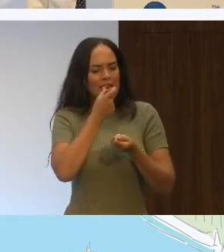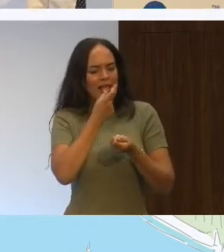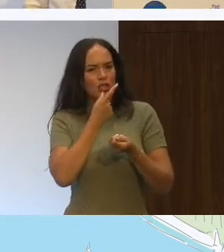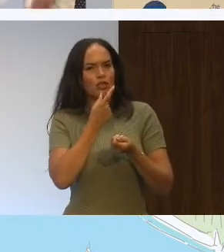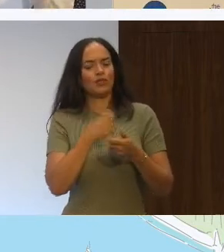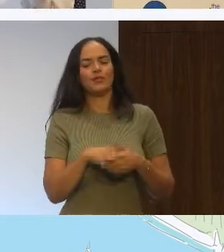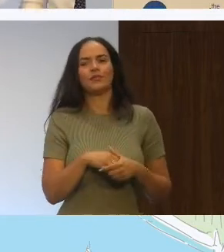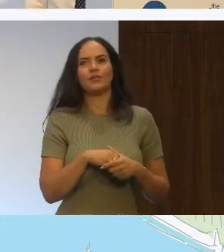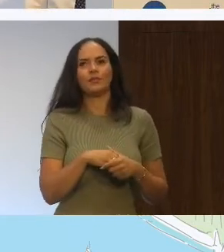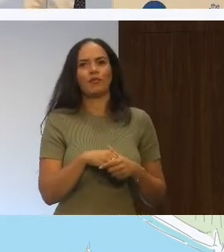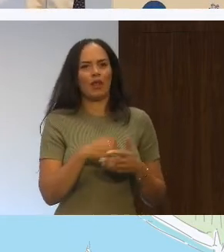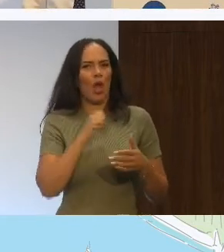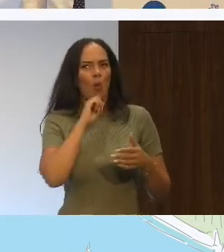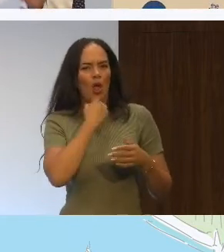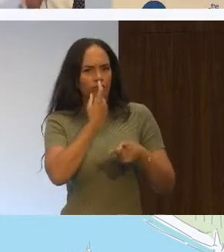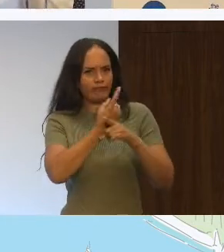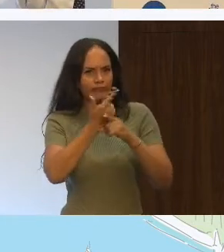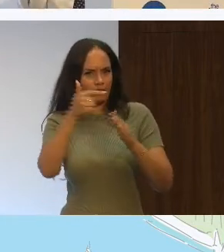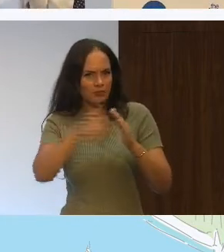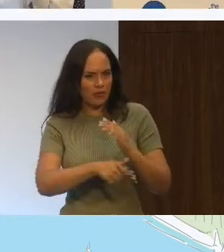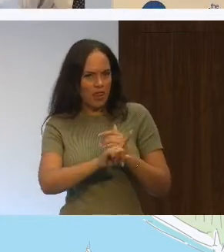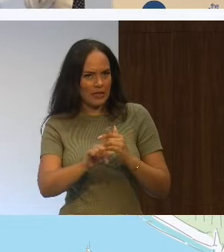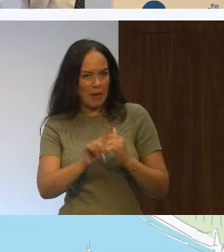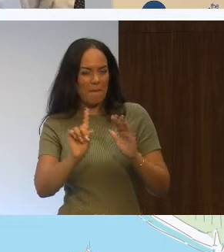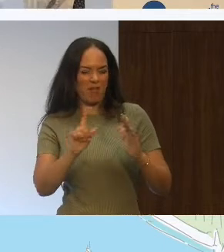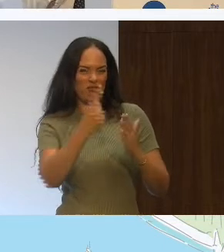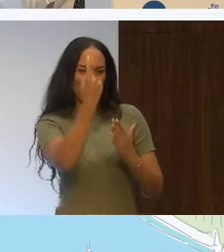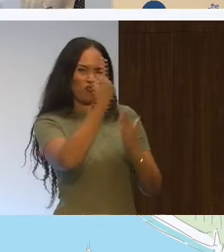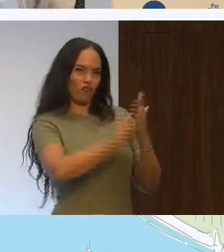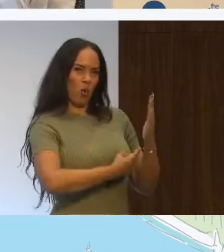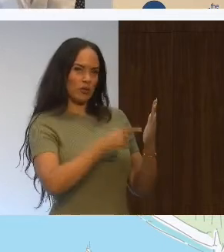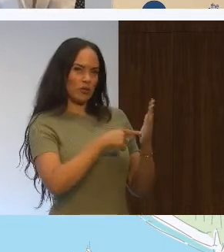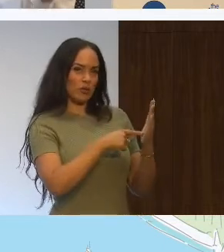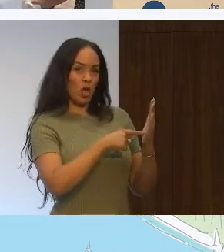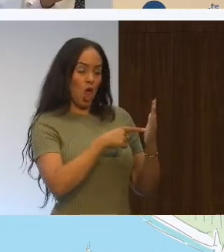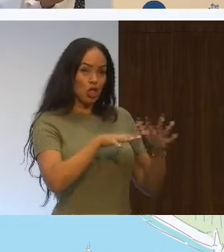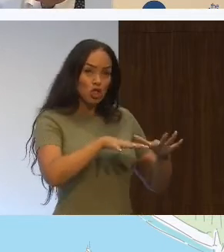And I'll touch on that any second. But the key rules are that whatever you started on, you need to start on a low dose.